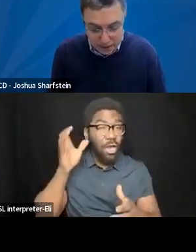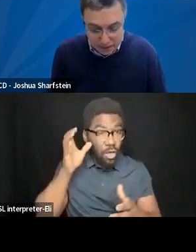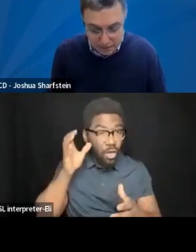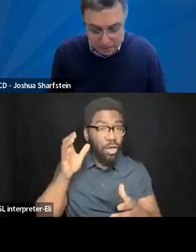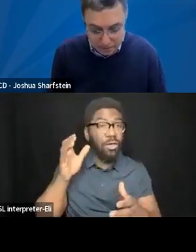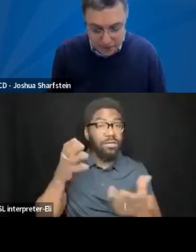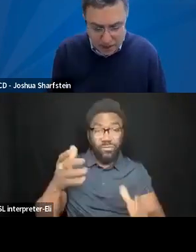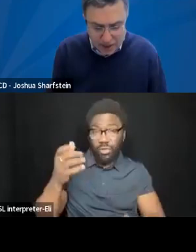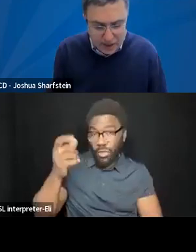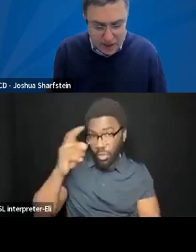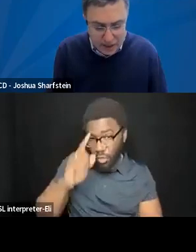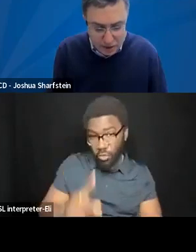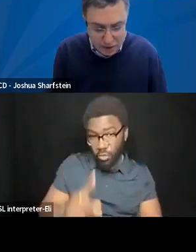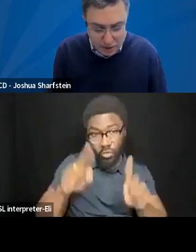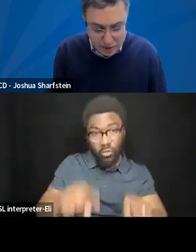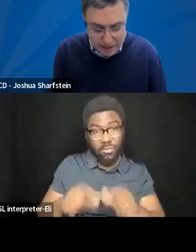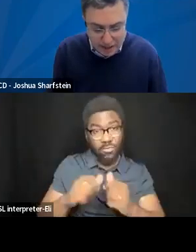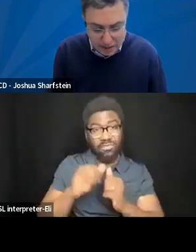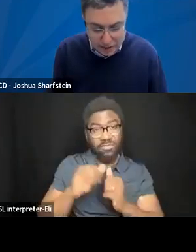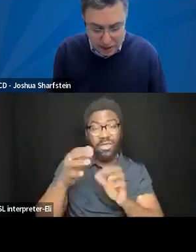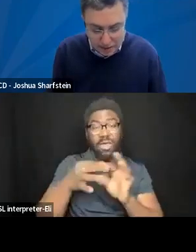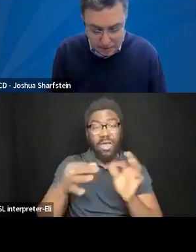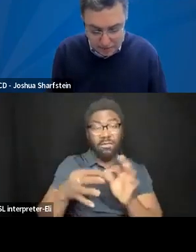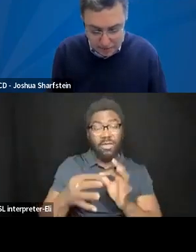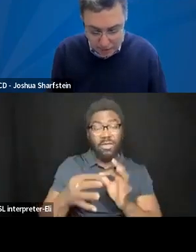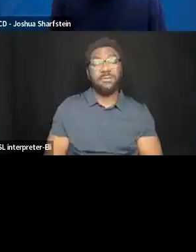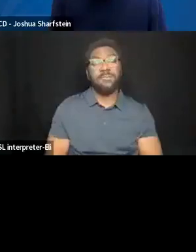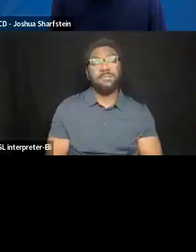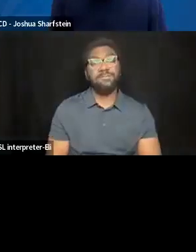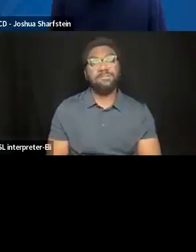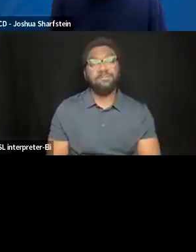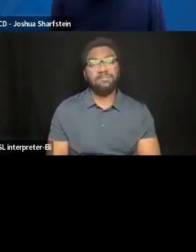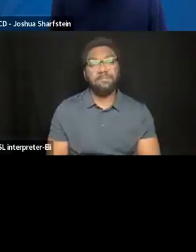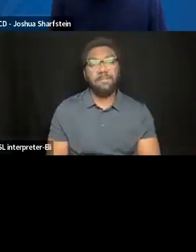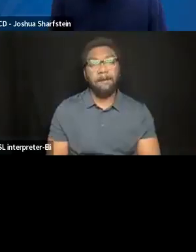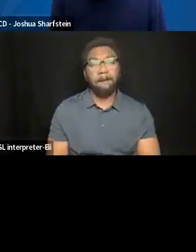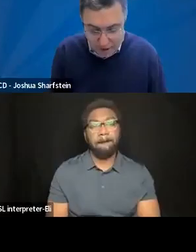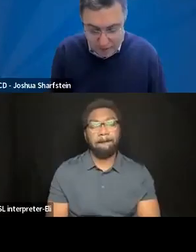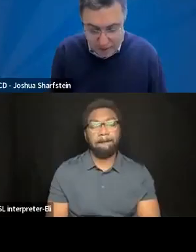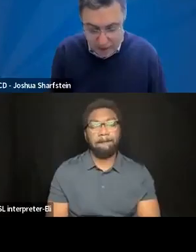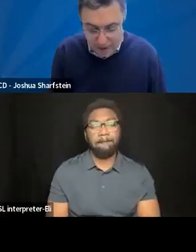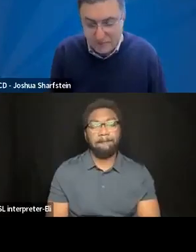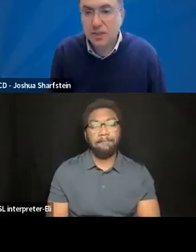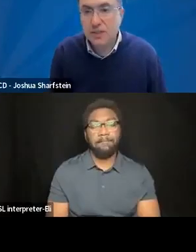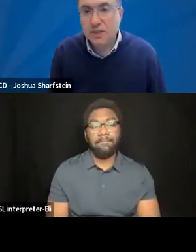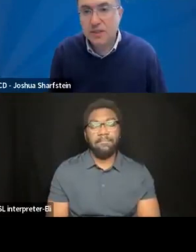The issue about laboratories beyond infectious disease